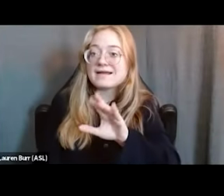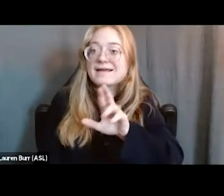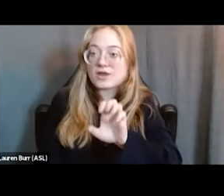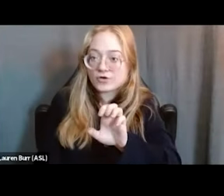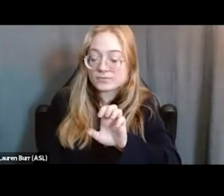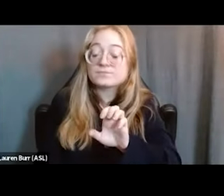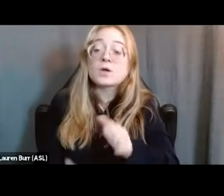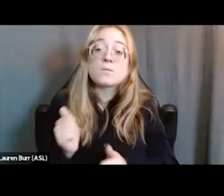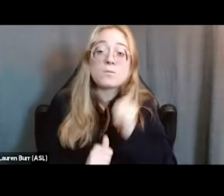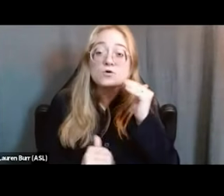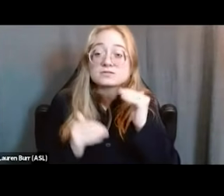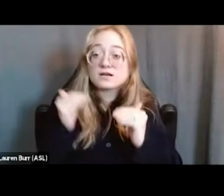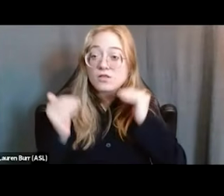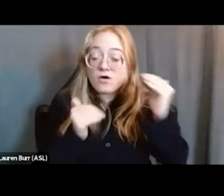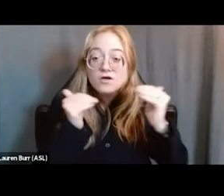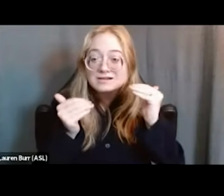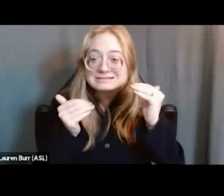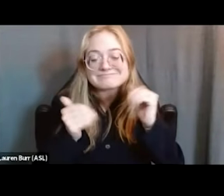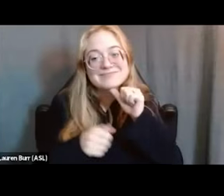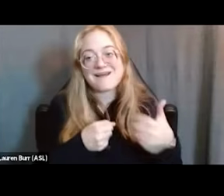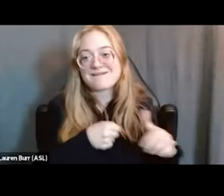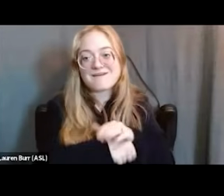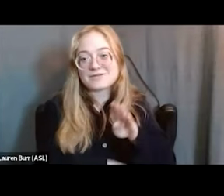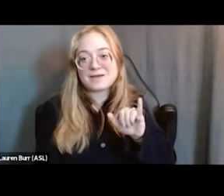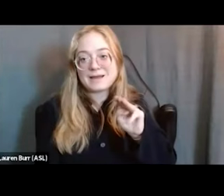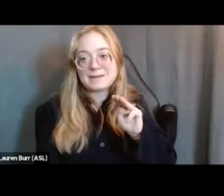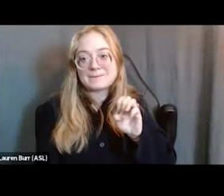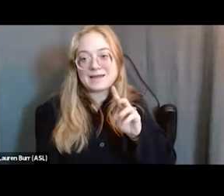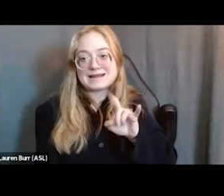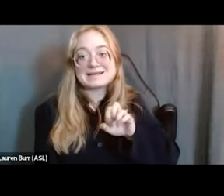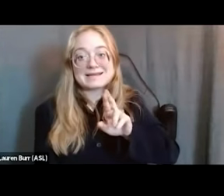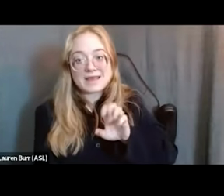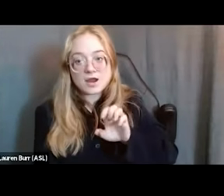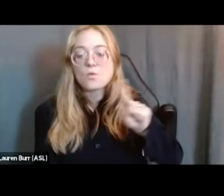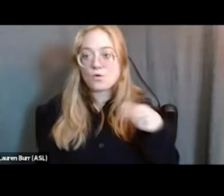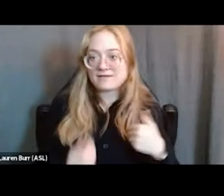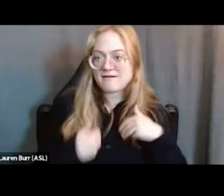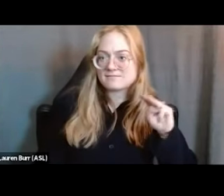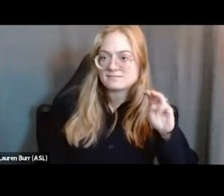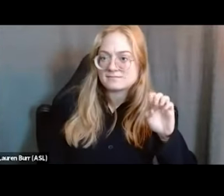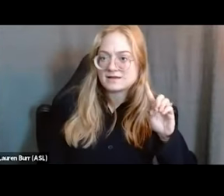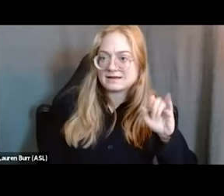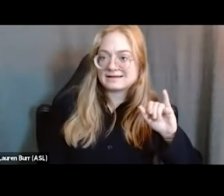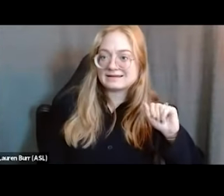so many in their 50s are not covered by Medicare and only have Medicaid coverage. And so because of that, folks are unable to get